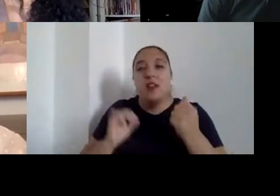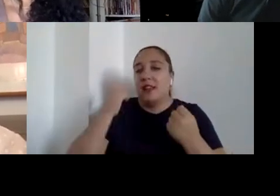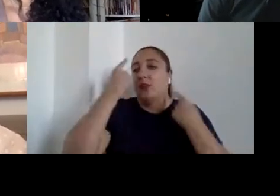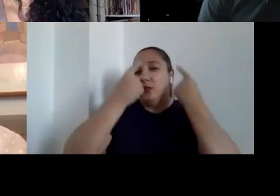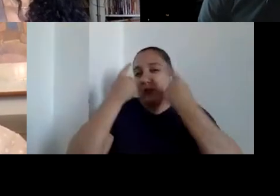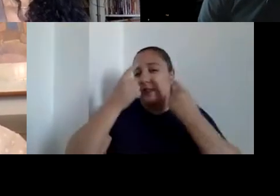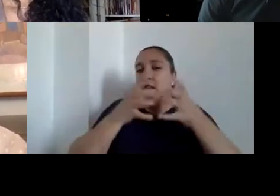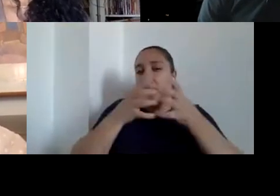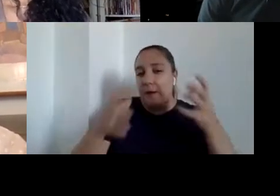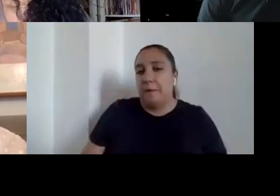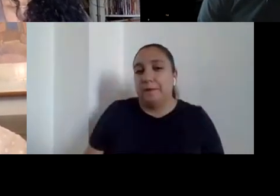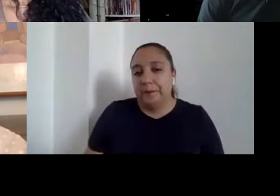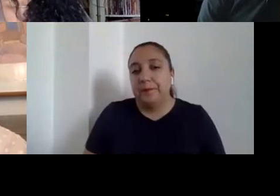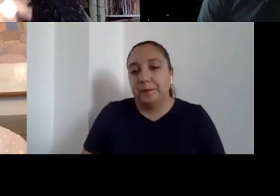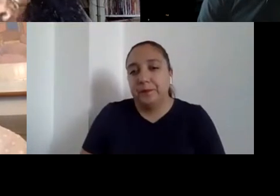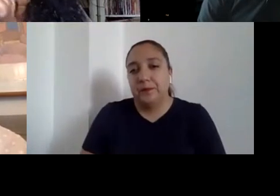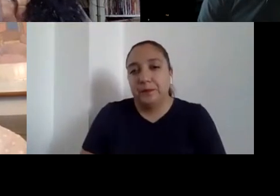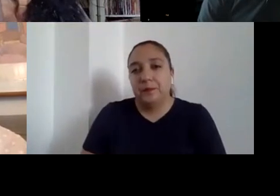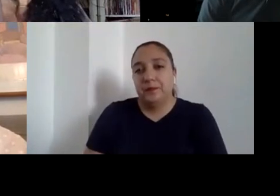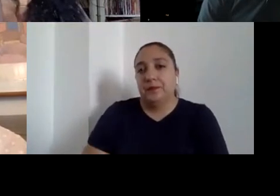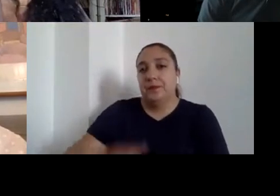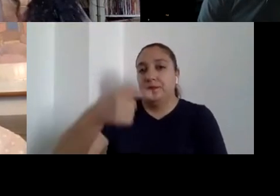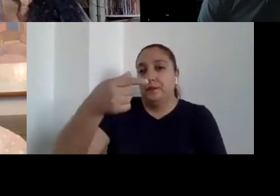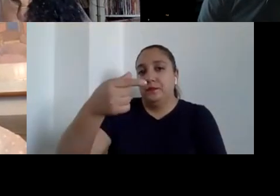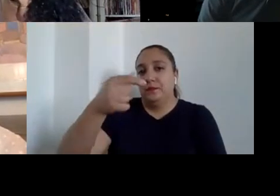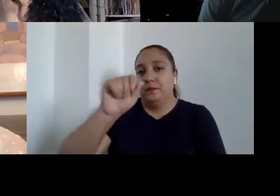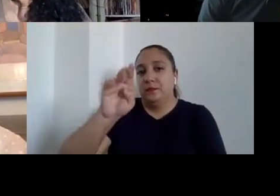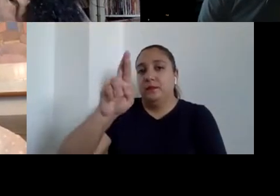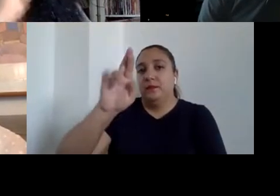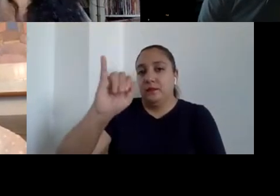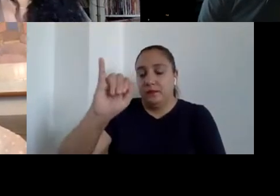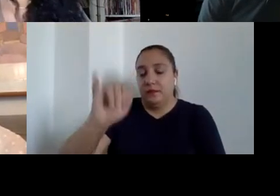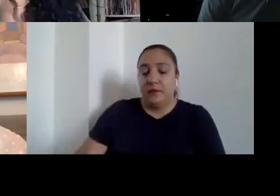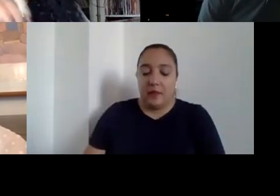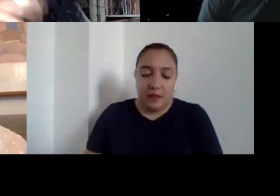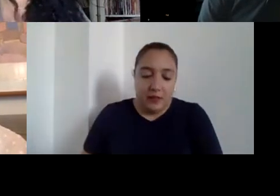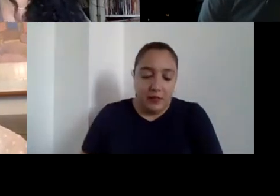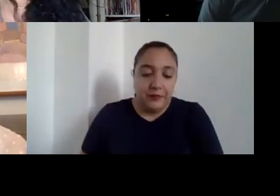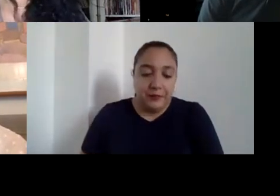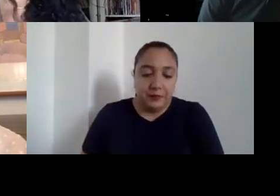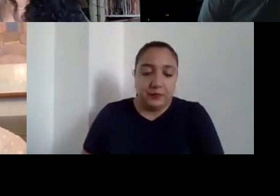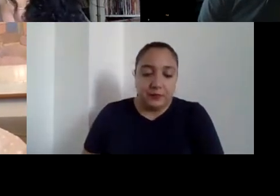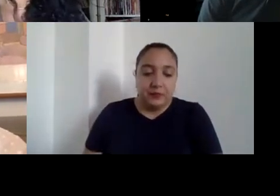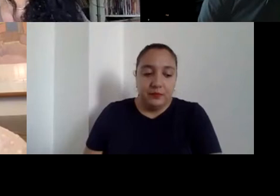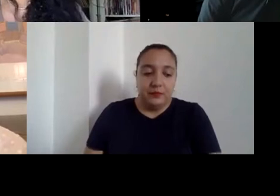It would require a lot of breaking the walls when we talk about